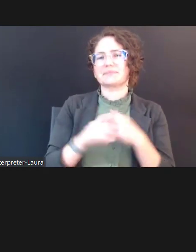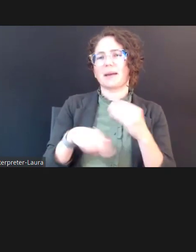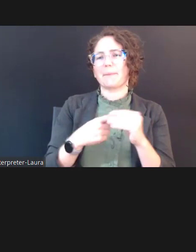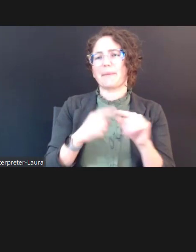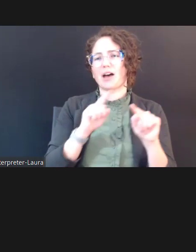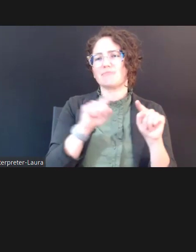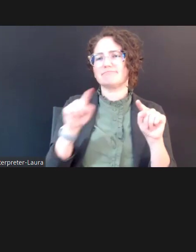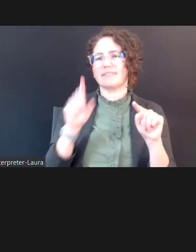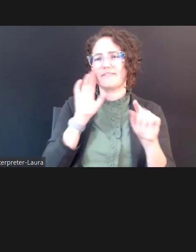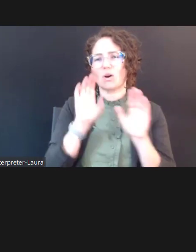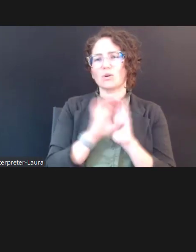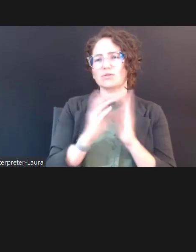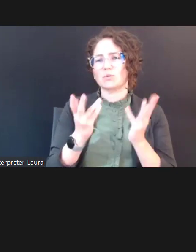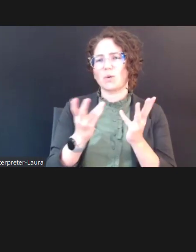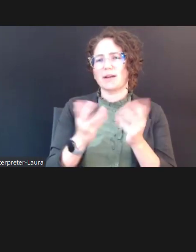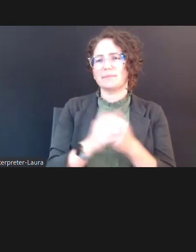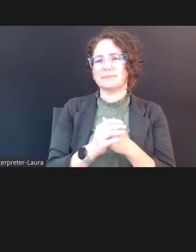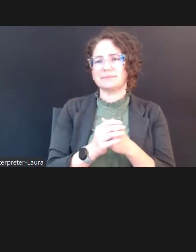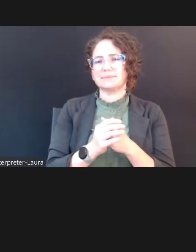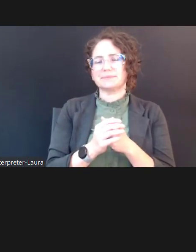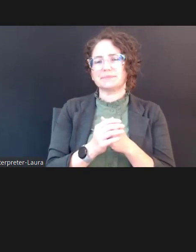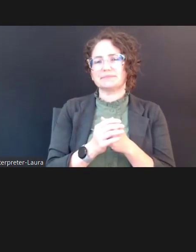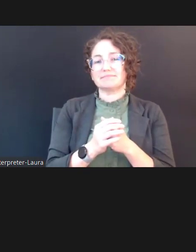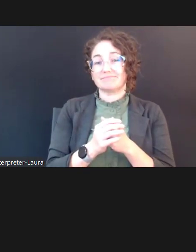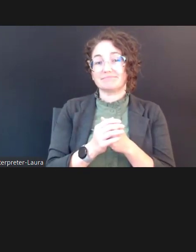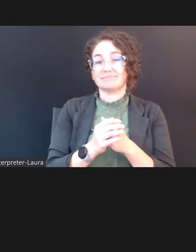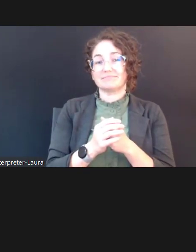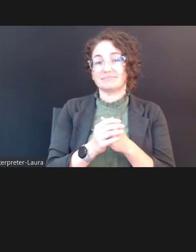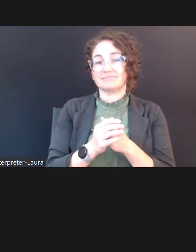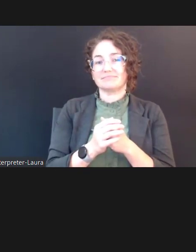They're not being pulled out of where they would normally be, out